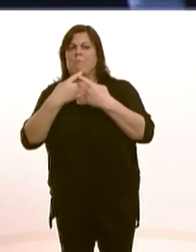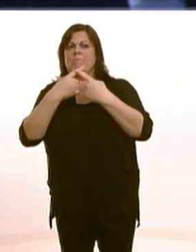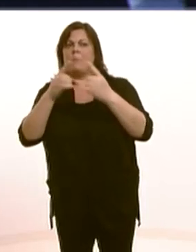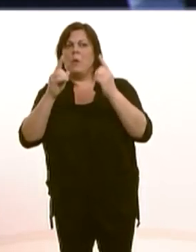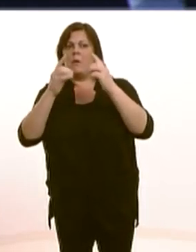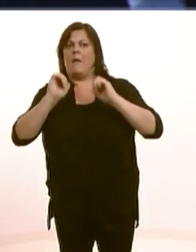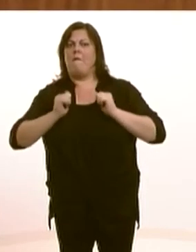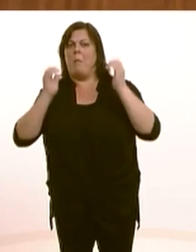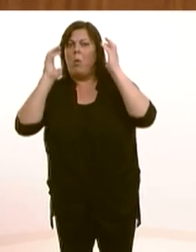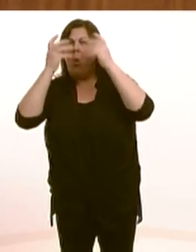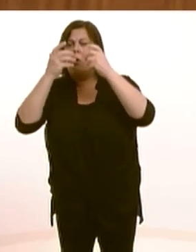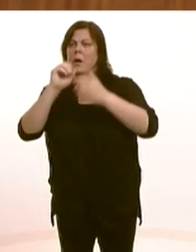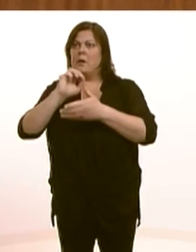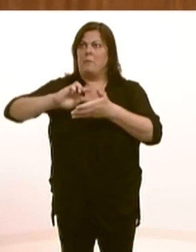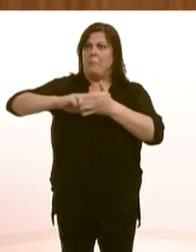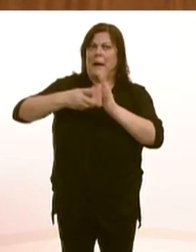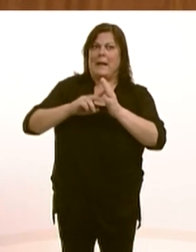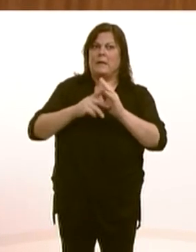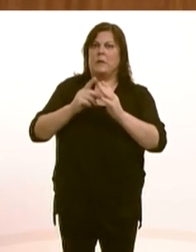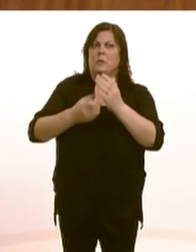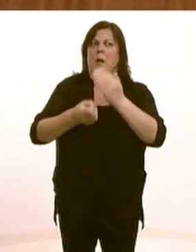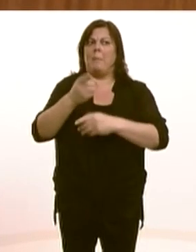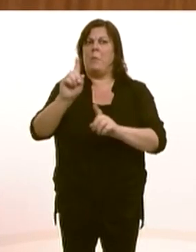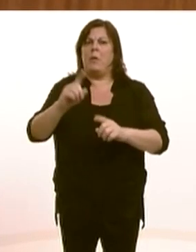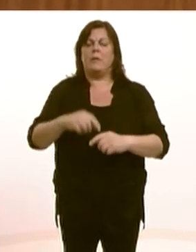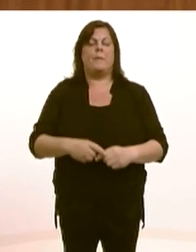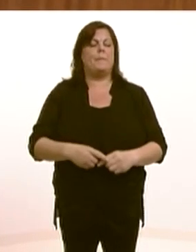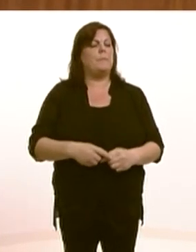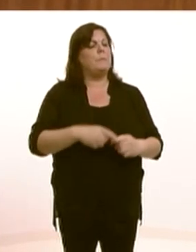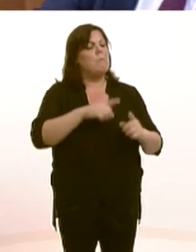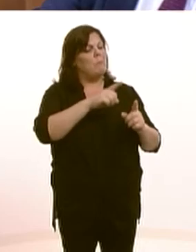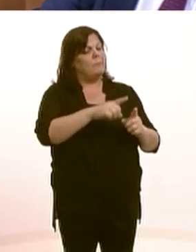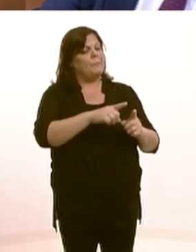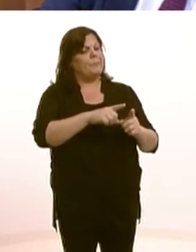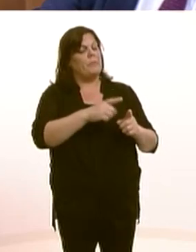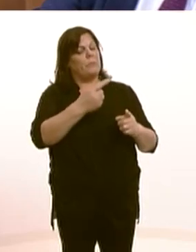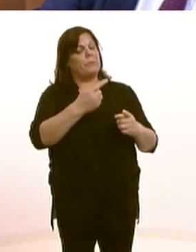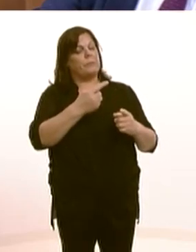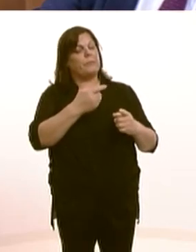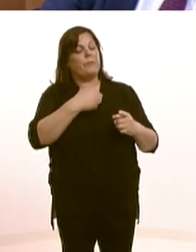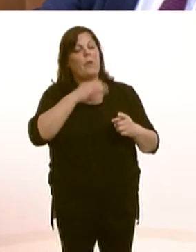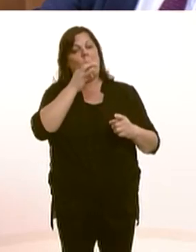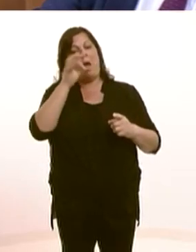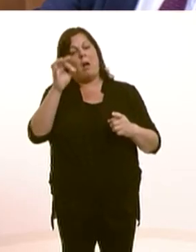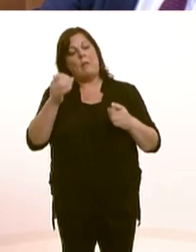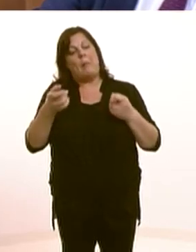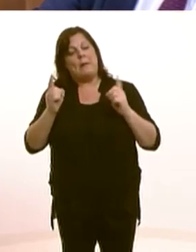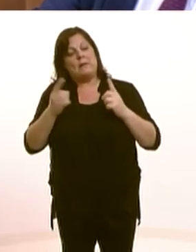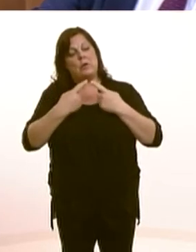Carwyn Jones: It would be for the Minister to make that statement, and she will be keeping the Assembly informed of that.